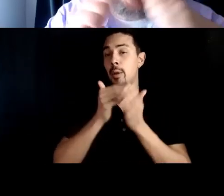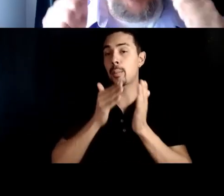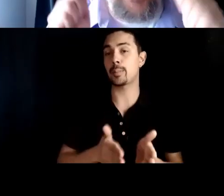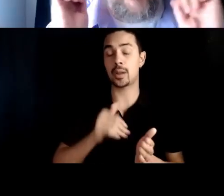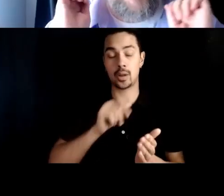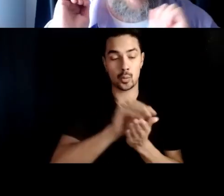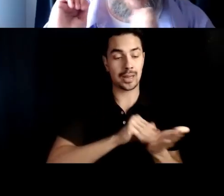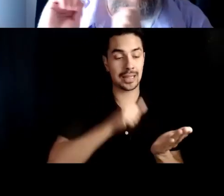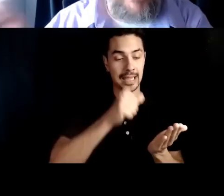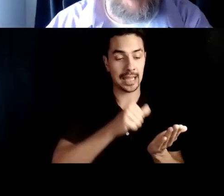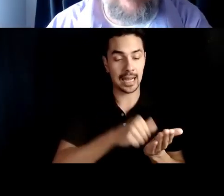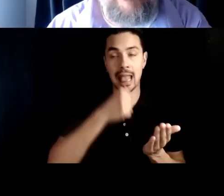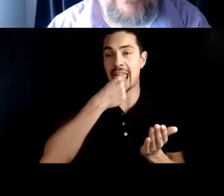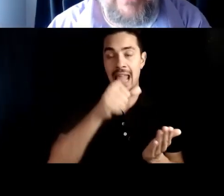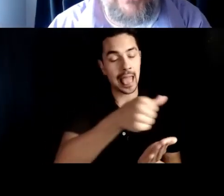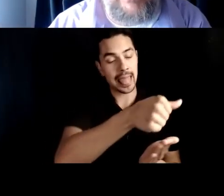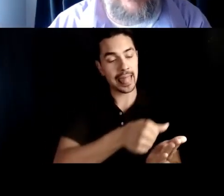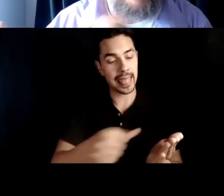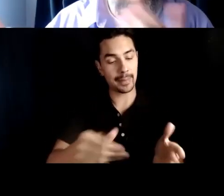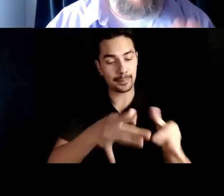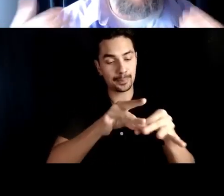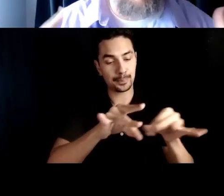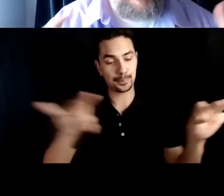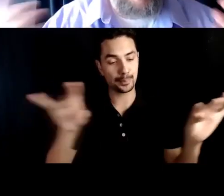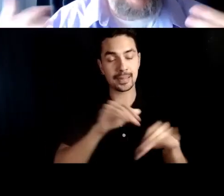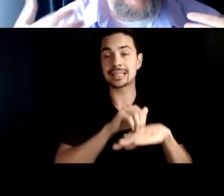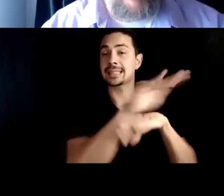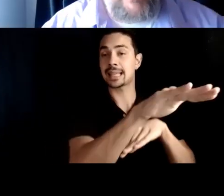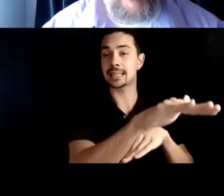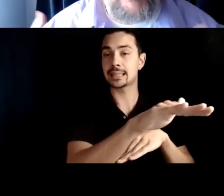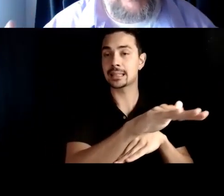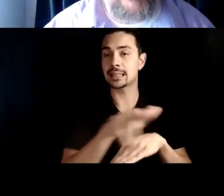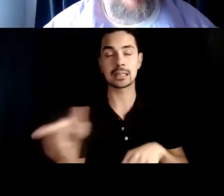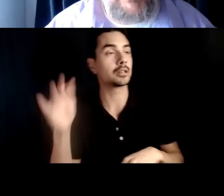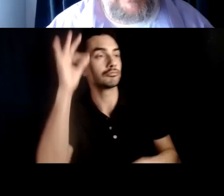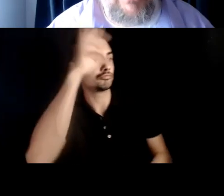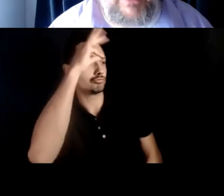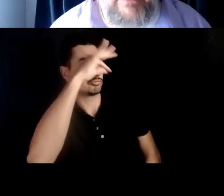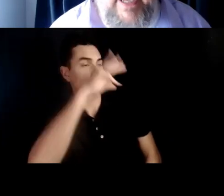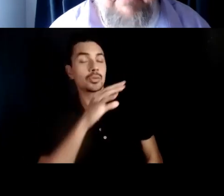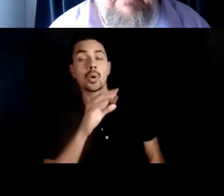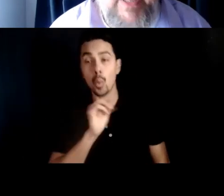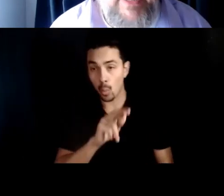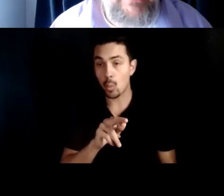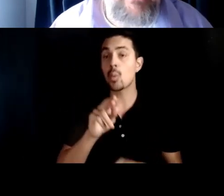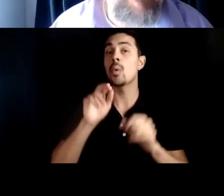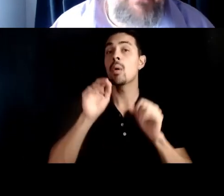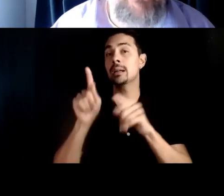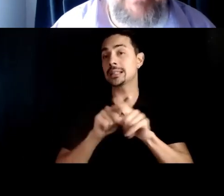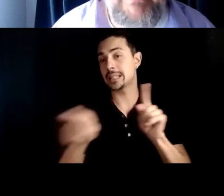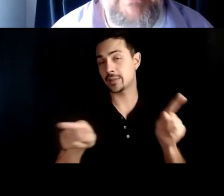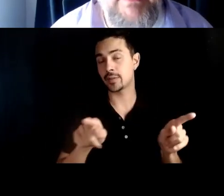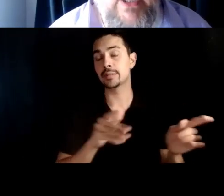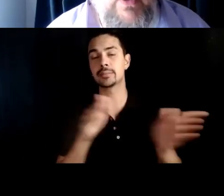seals the letter and mails it to the physician? But you know, does that client get to see and participate in that? Do they both get to decide